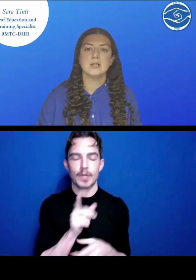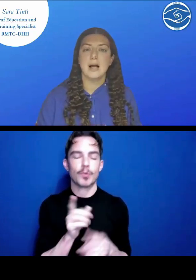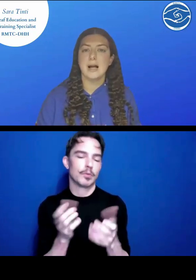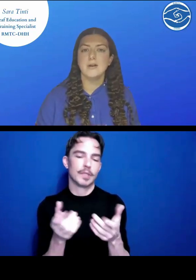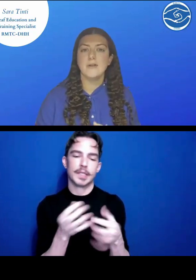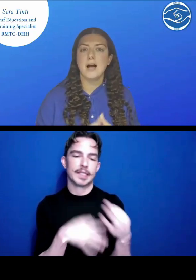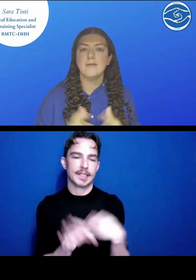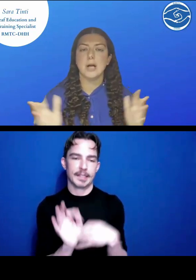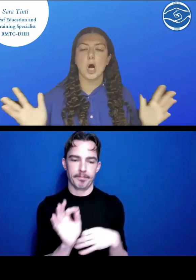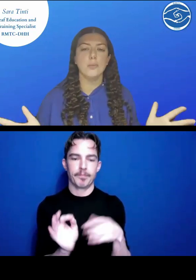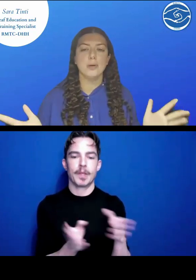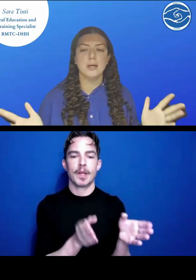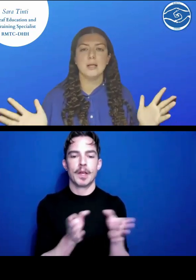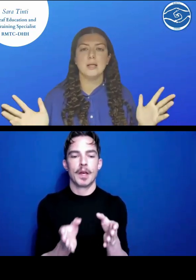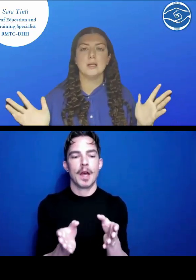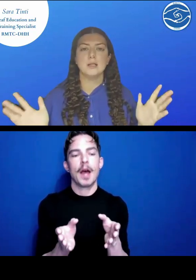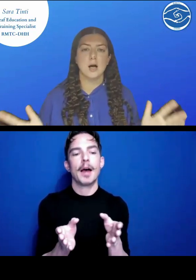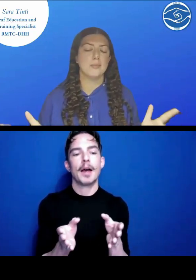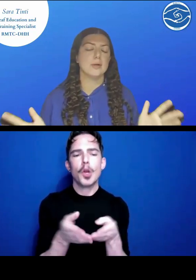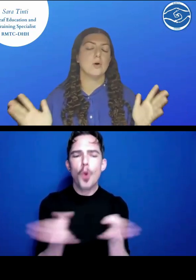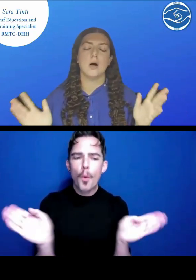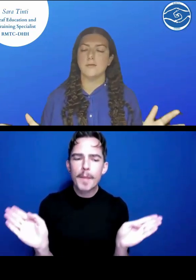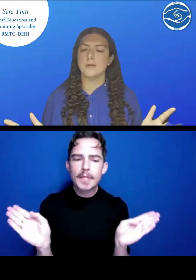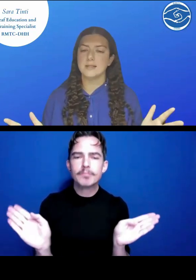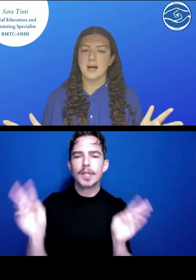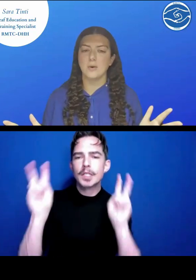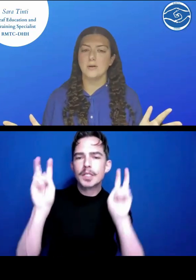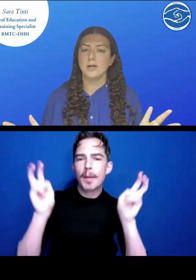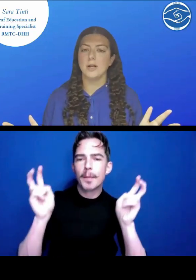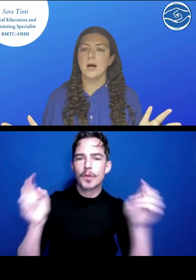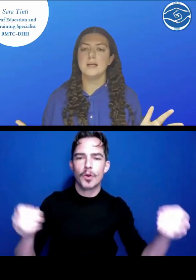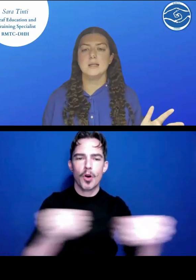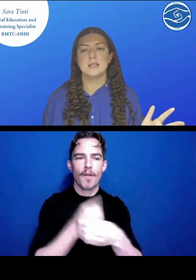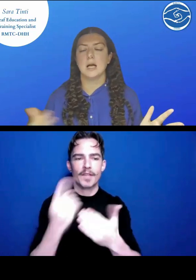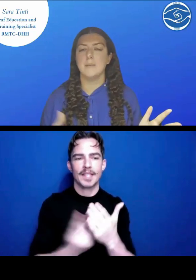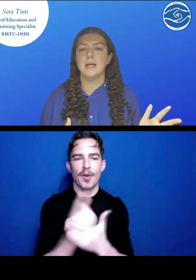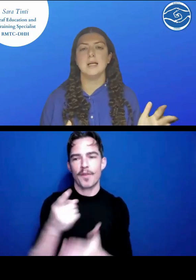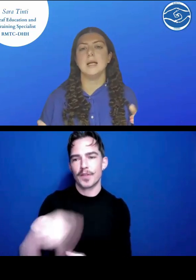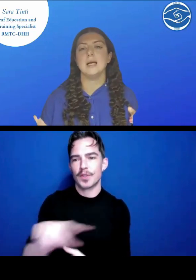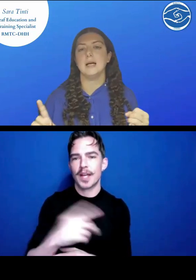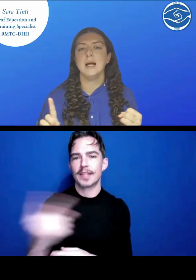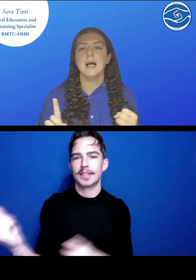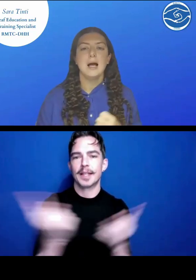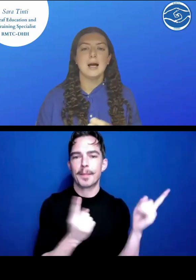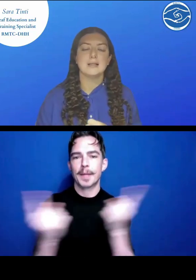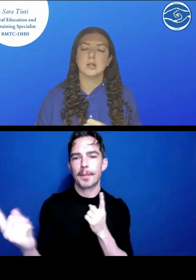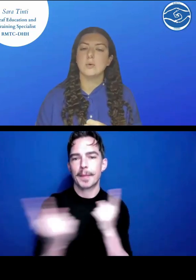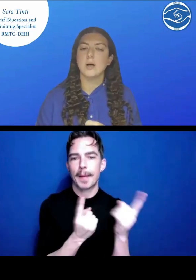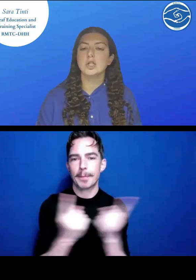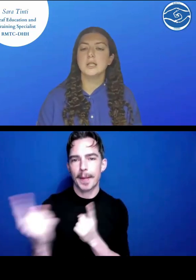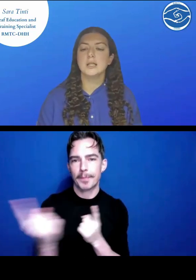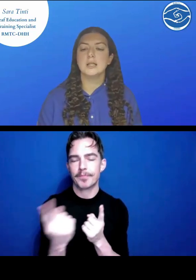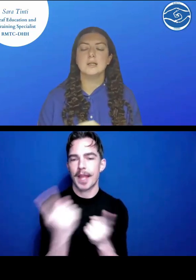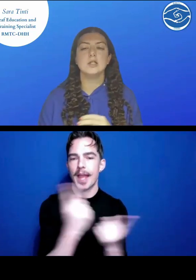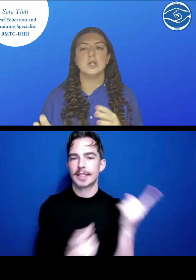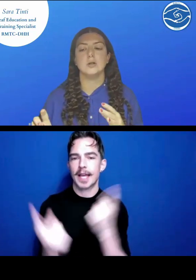is just kind of have an open topical office hour for you guys to come in and ask your questions,